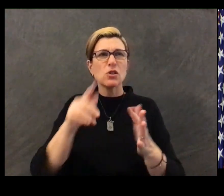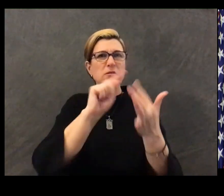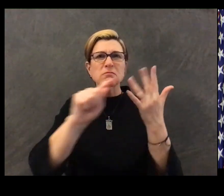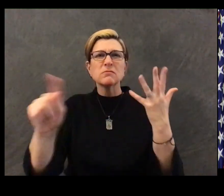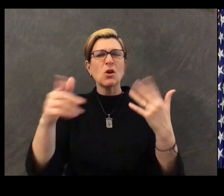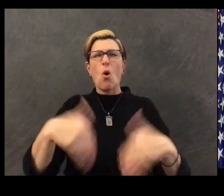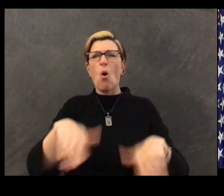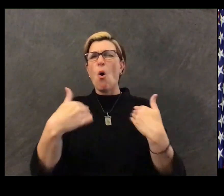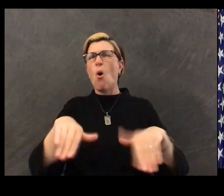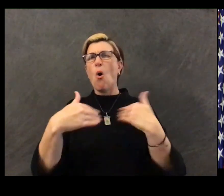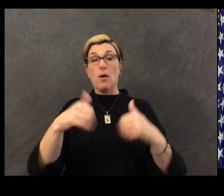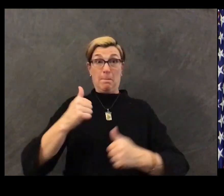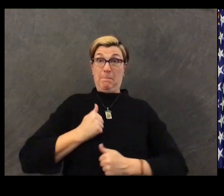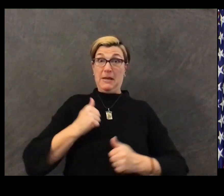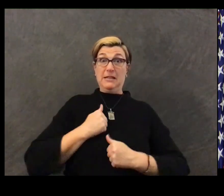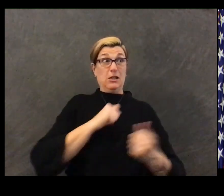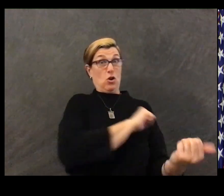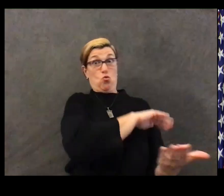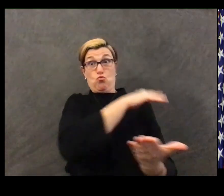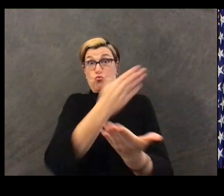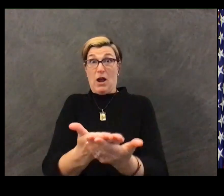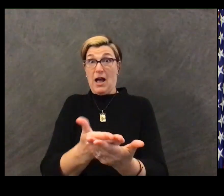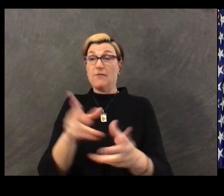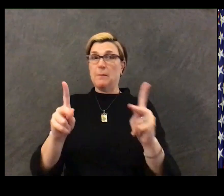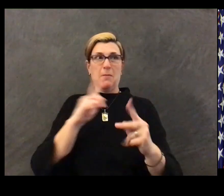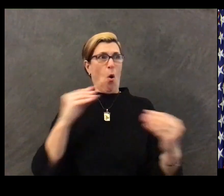going to work said that was something special so we're gonna have some